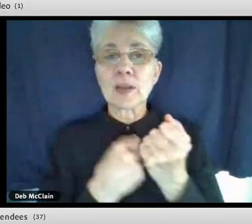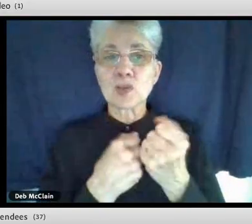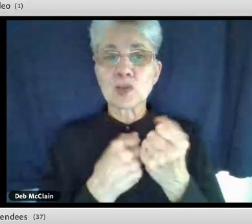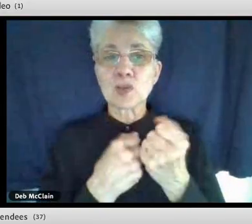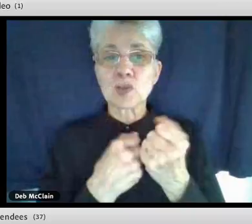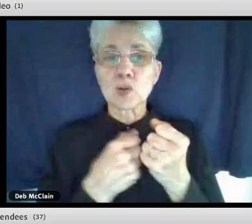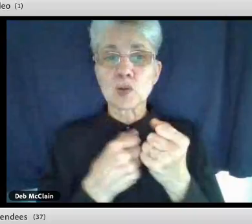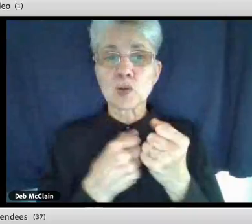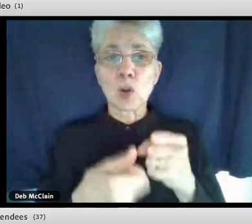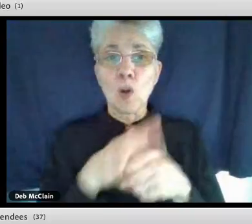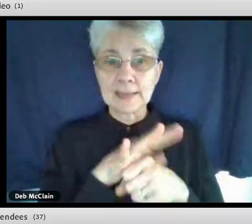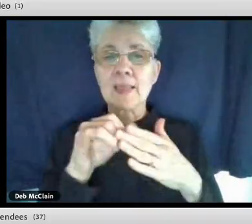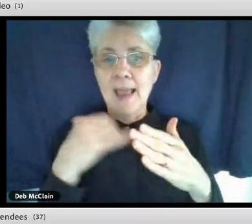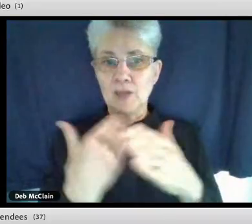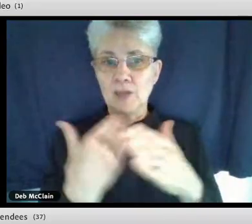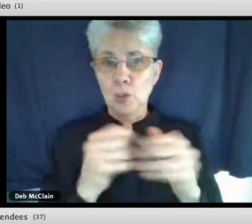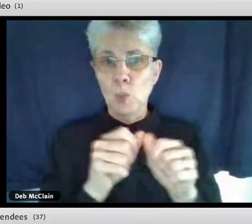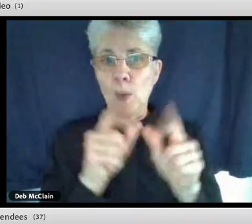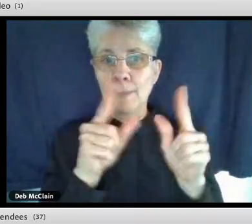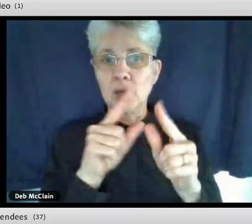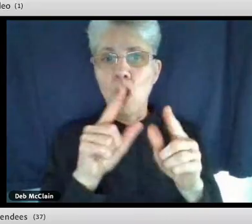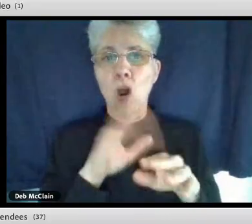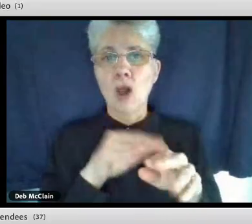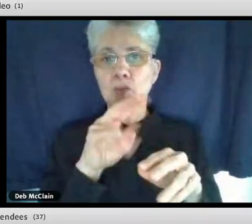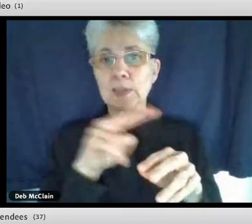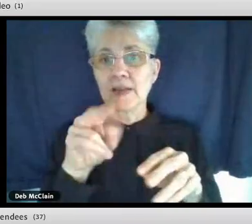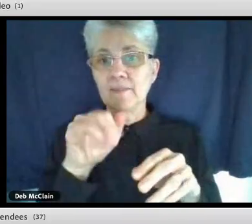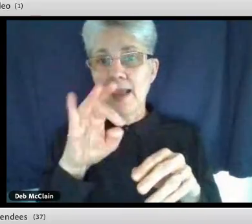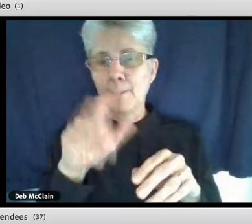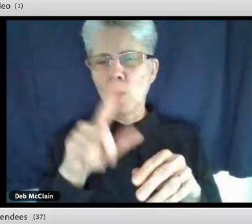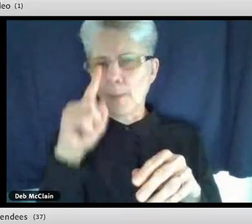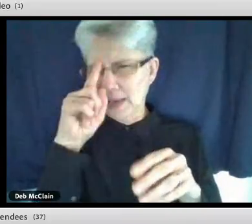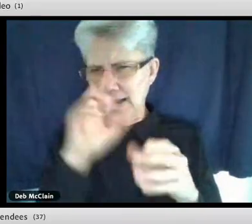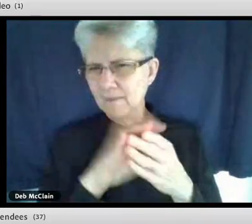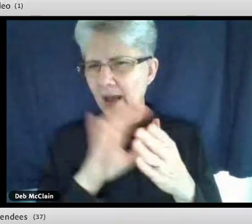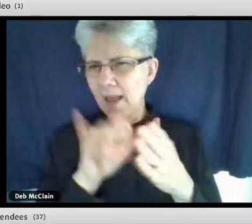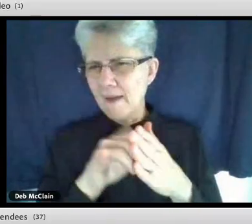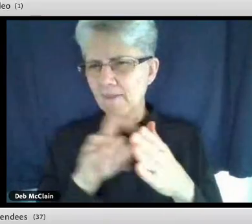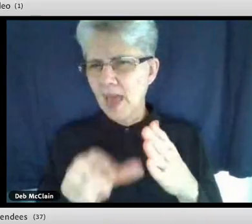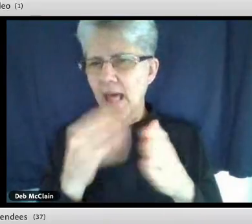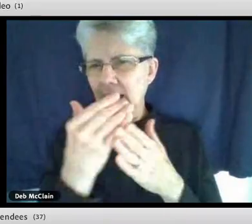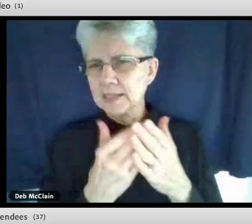so, again, they've got a new webinar on the 22nd of April. I believe I have this listed.